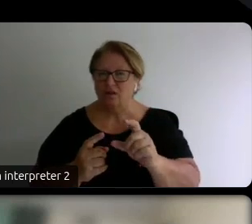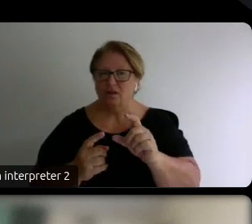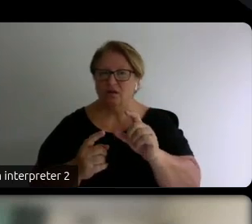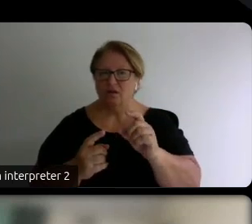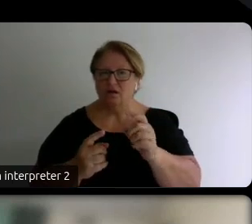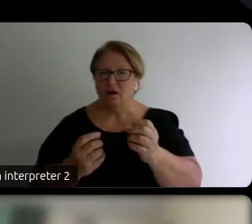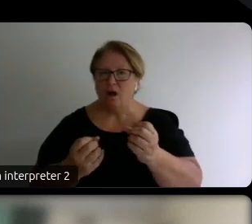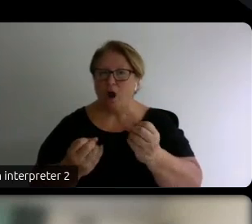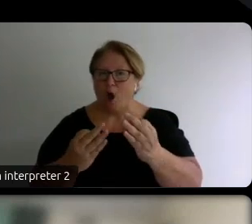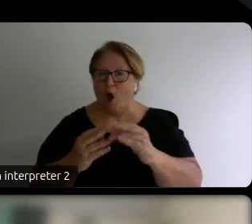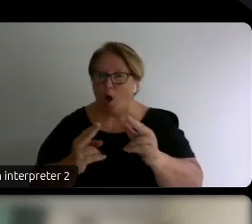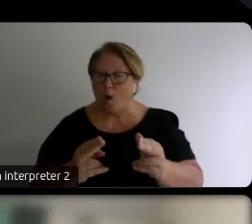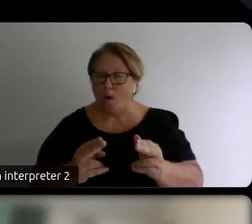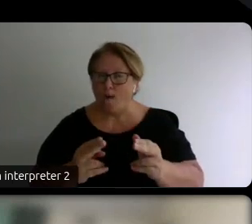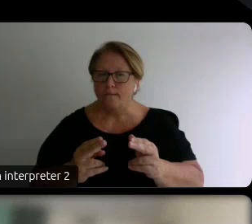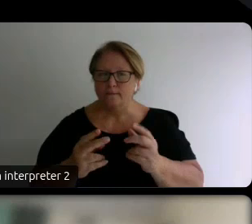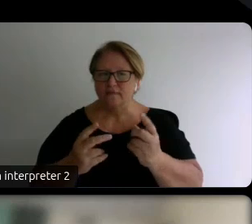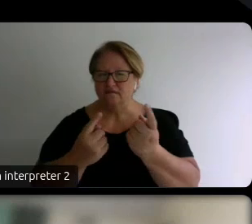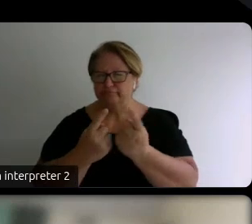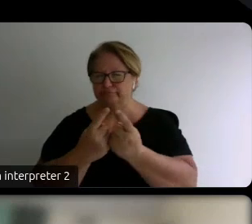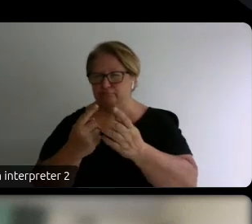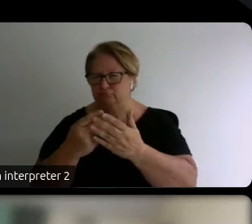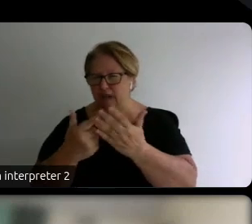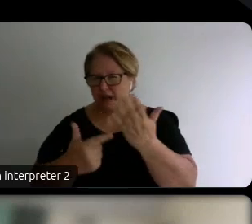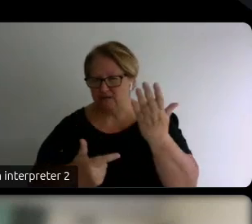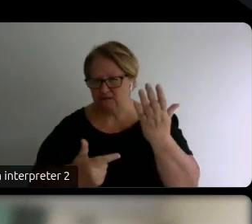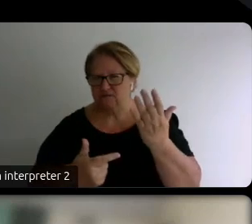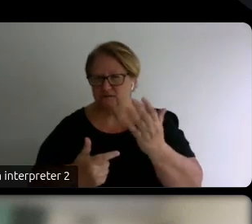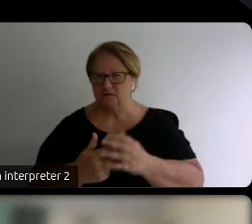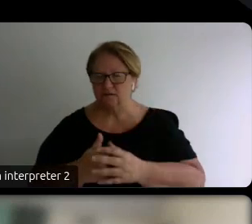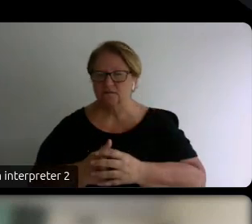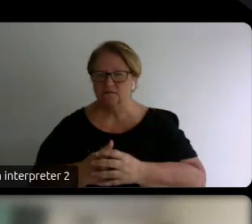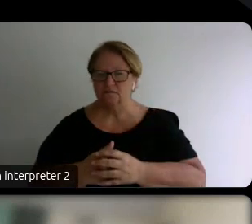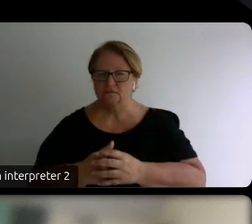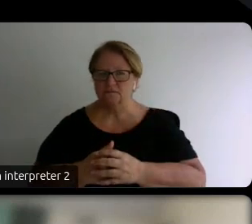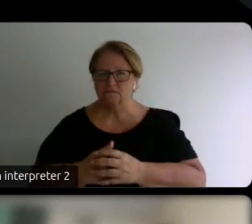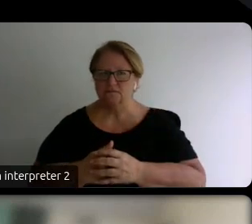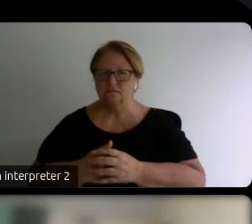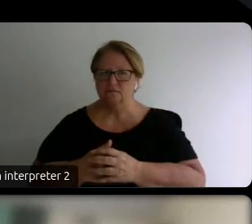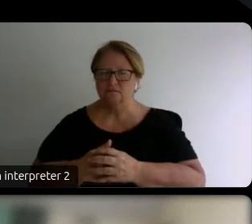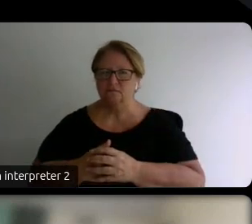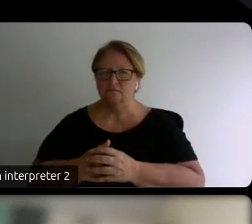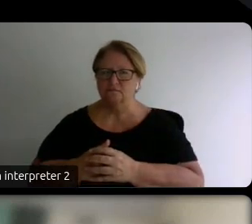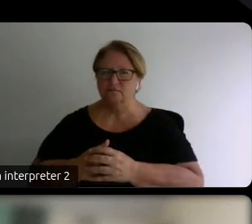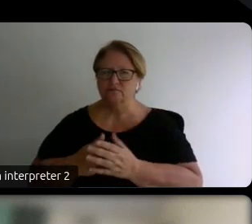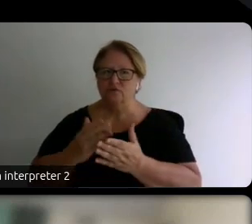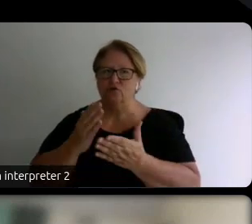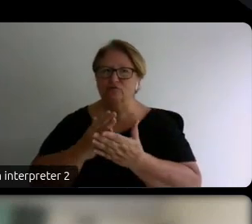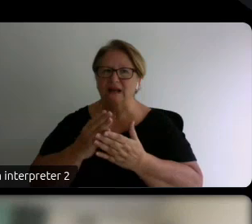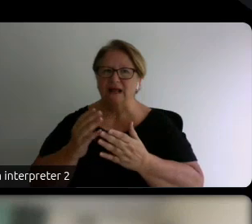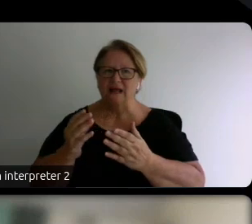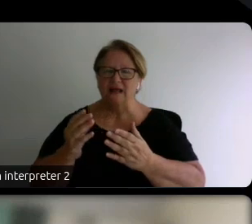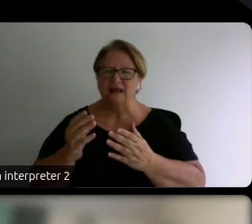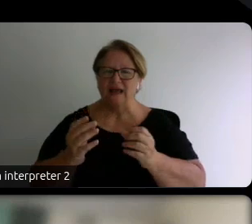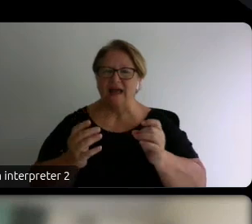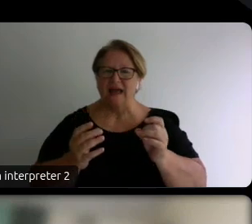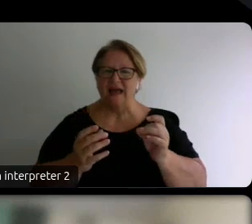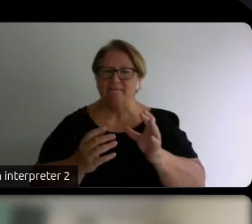a whole um range of things that the client um really important that the client uh sorry the